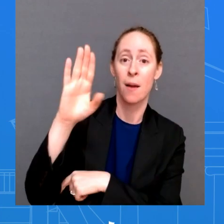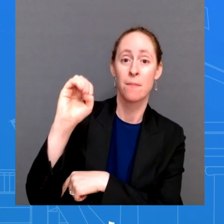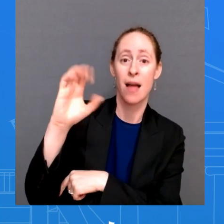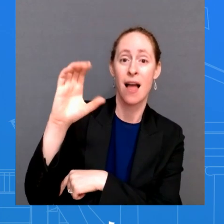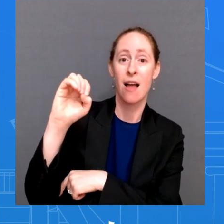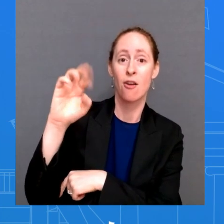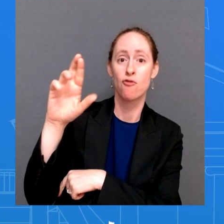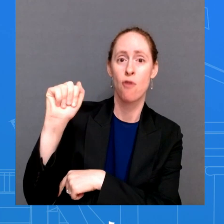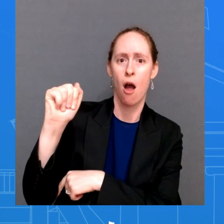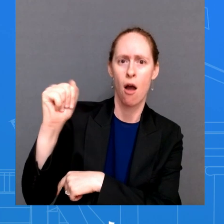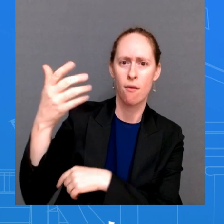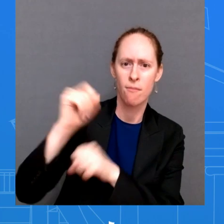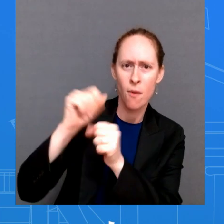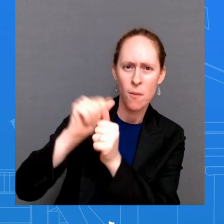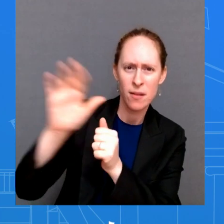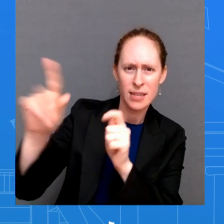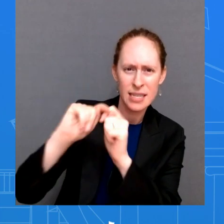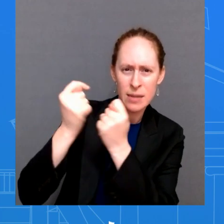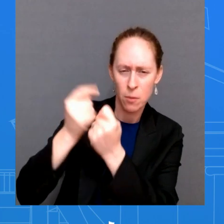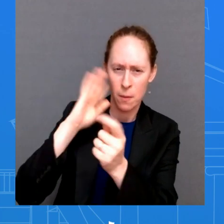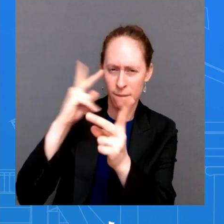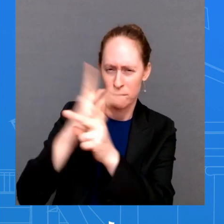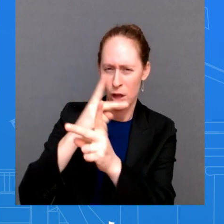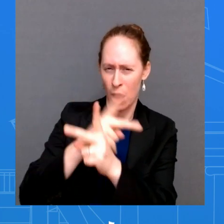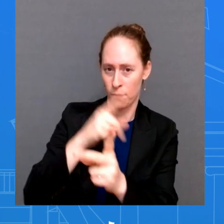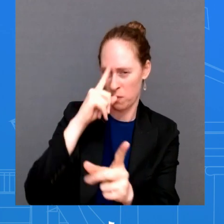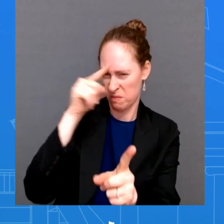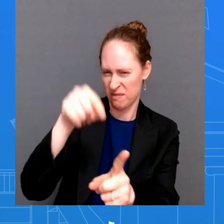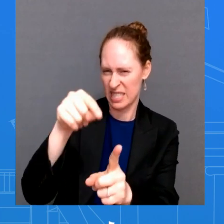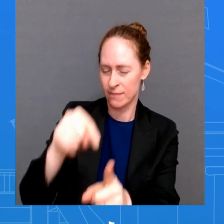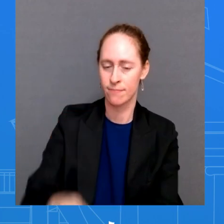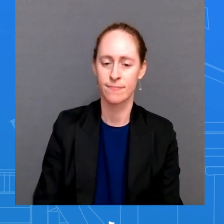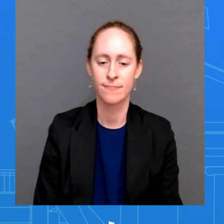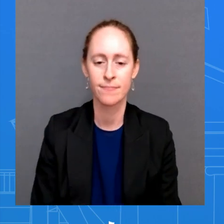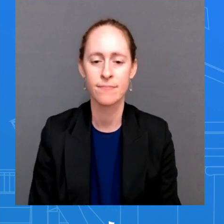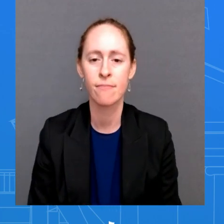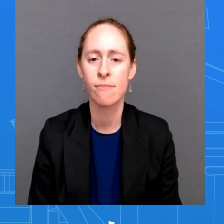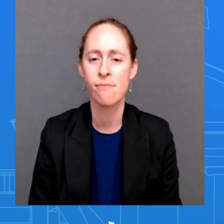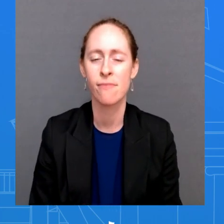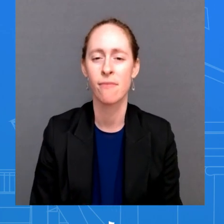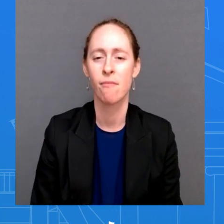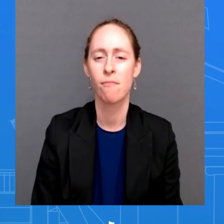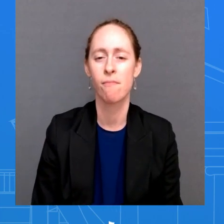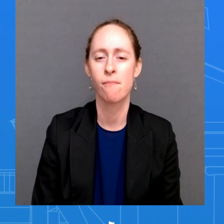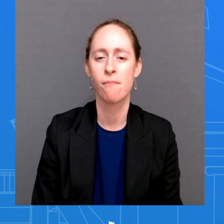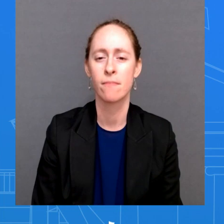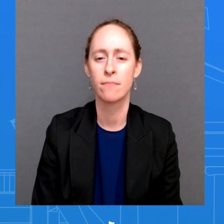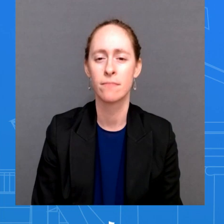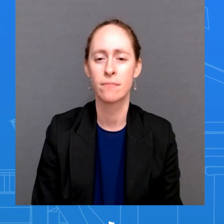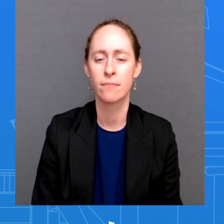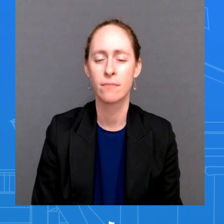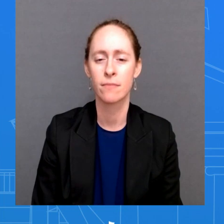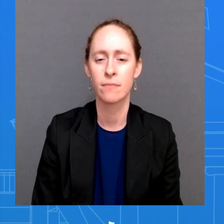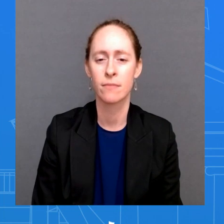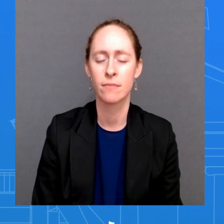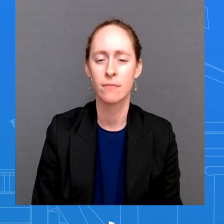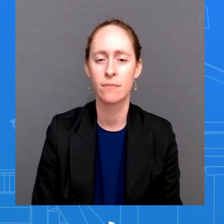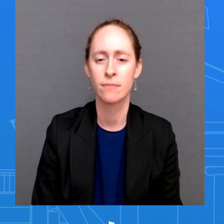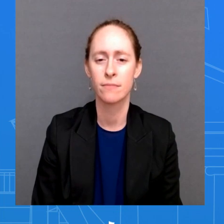How will you be able to pay to help women pay to cross a state line to get somewhere else where they need to go,